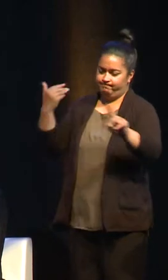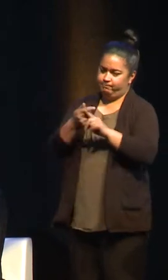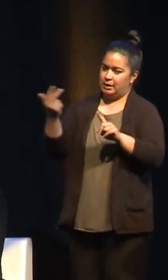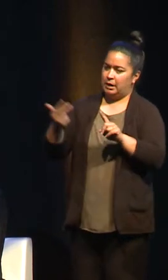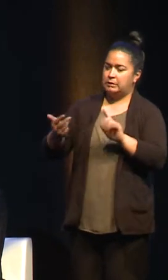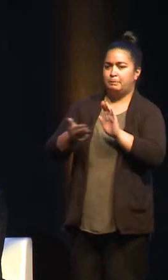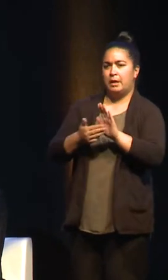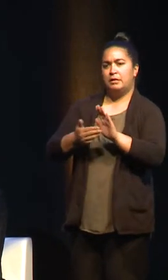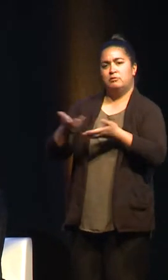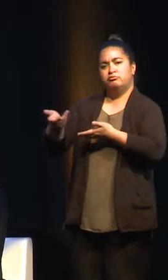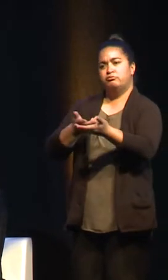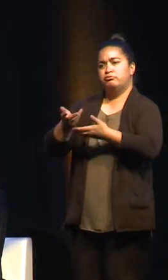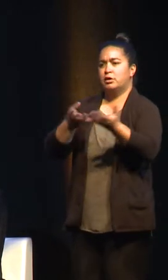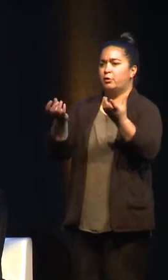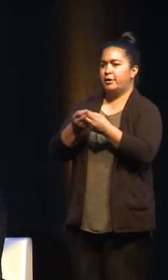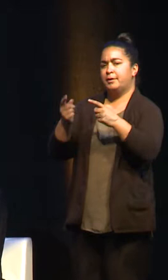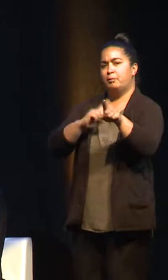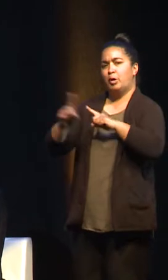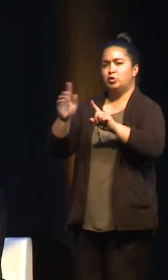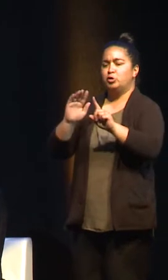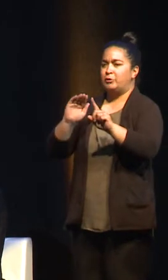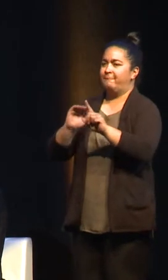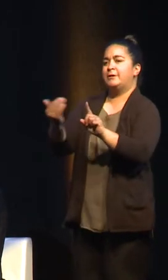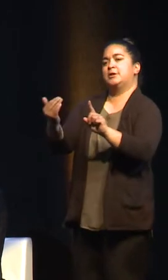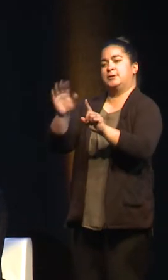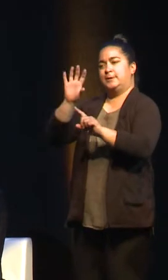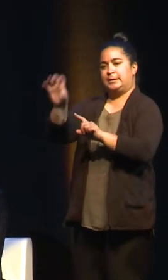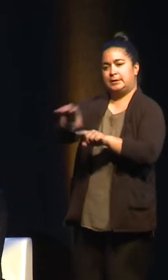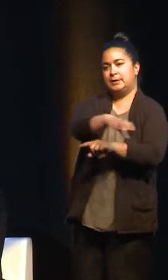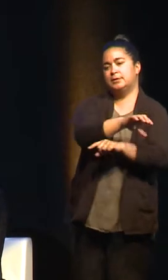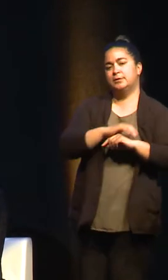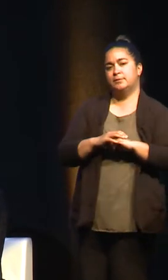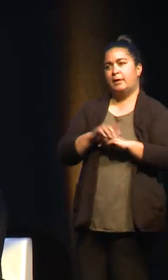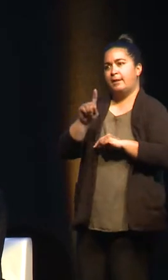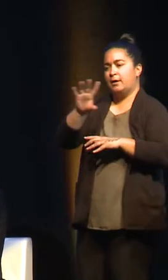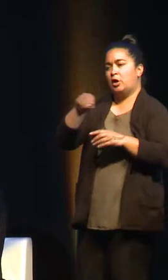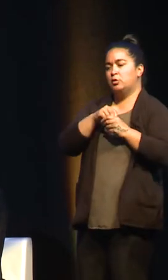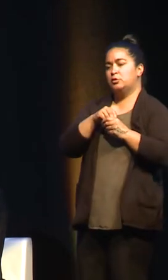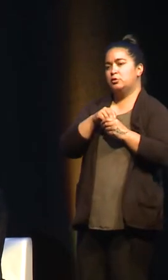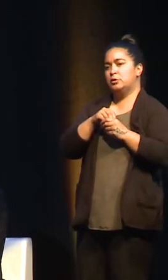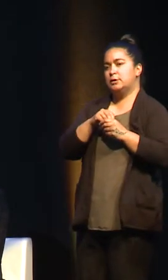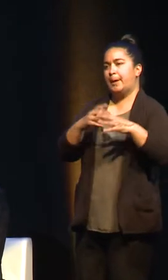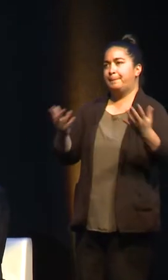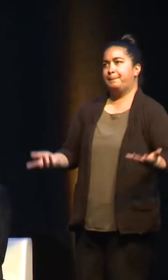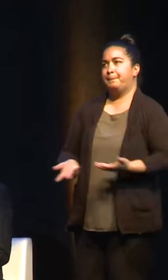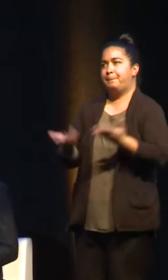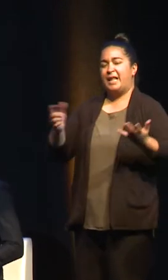the most affected sectors and that obviously includes agriculture more generally as well